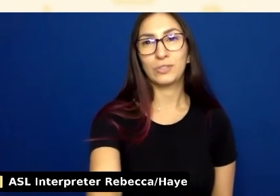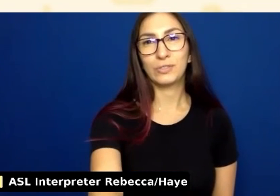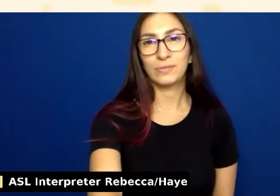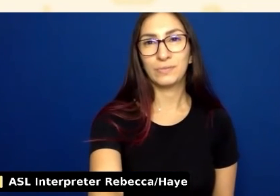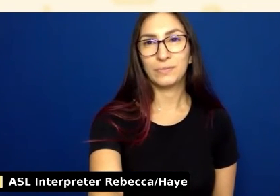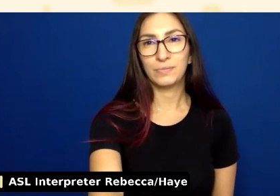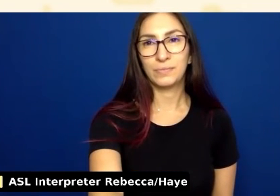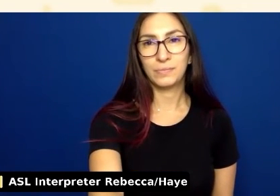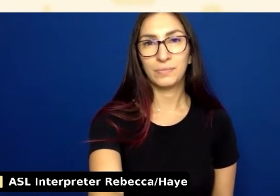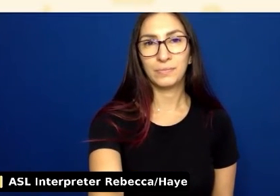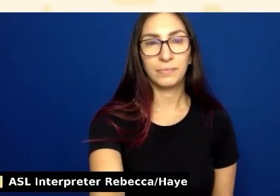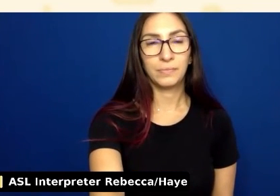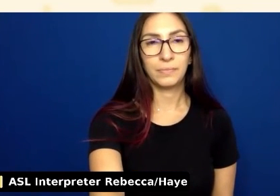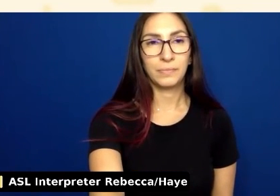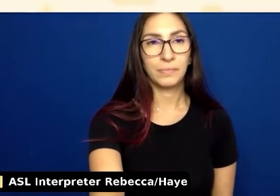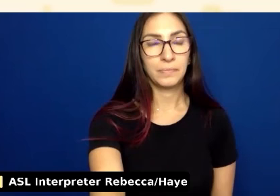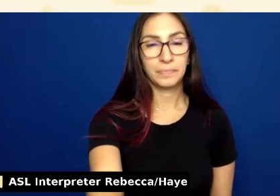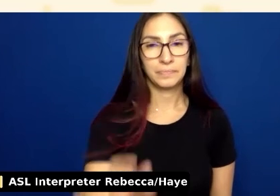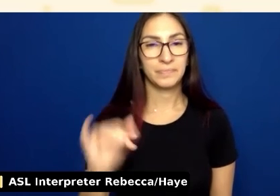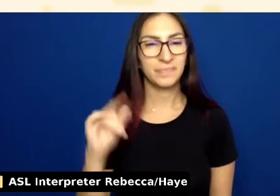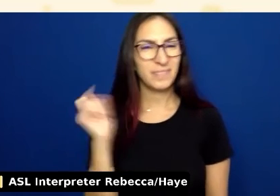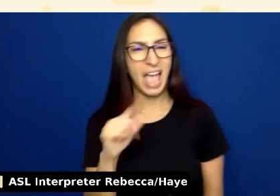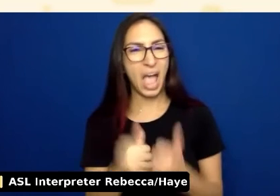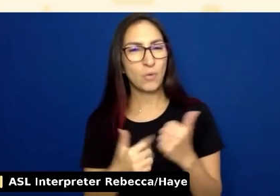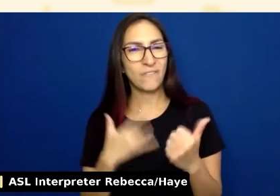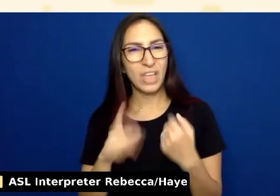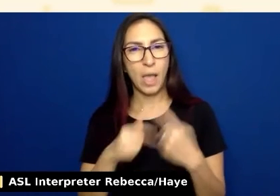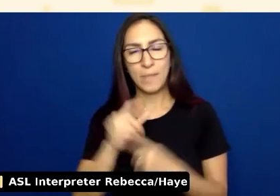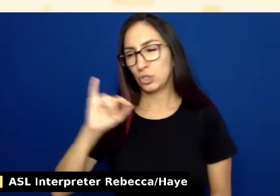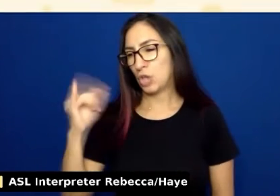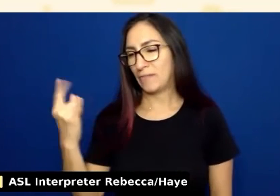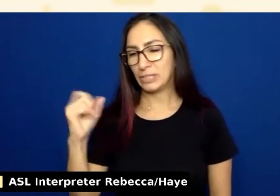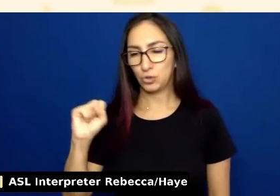about sites that use JavaScript to show the focus ring moving from one focusable element to the next?